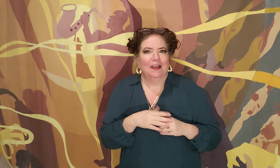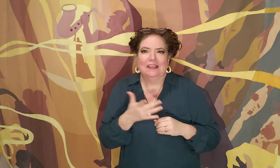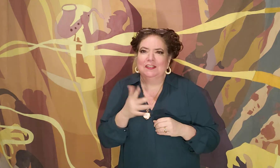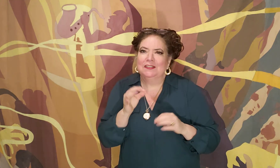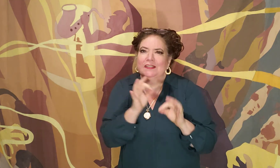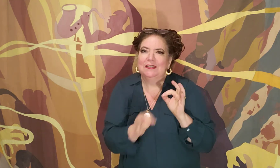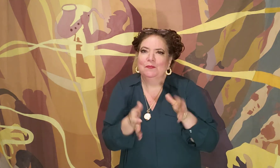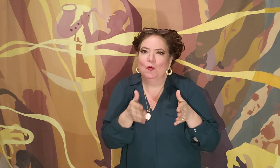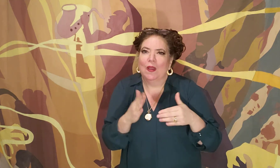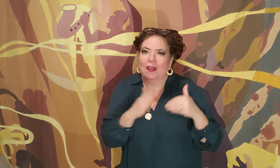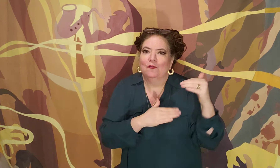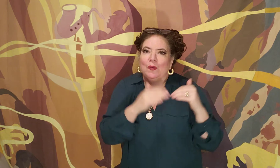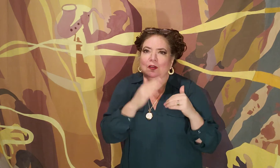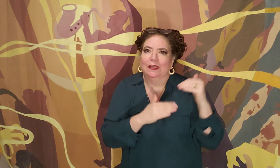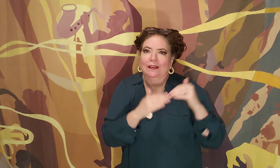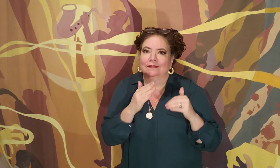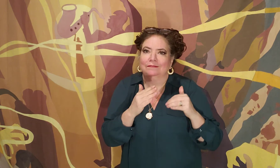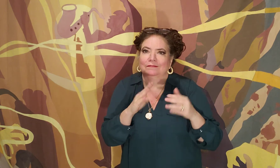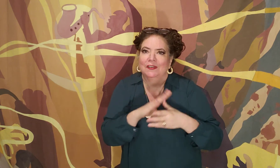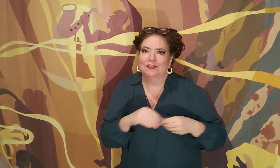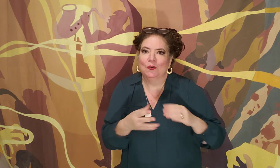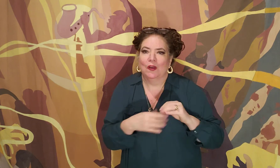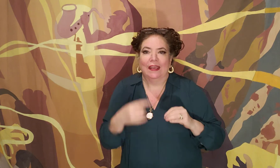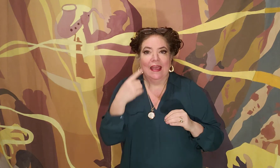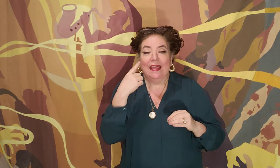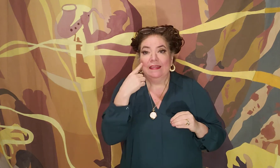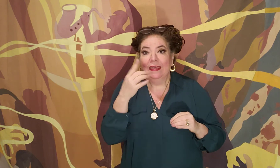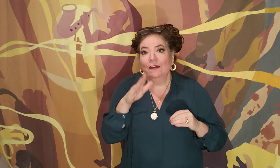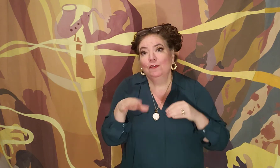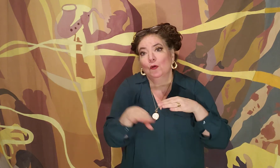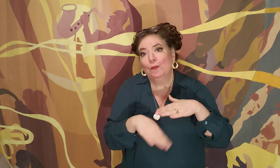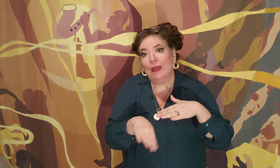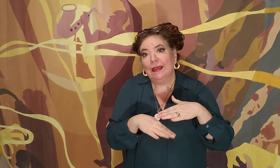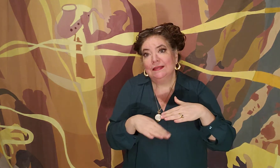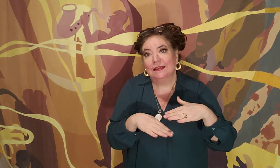It's just a simple way of building a story. Think of your basic